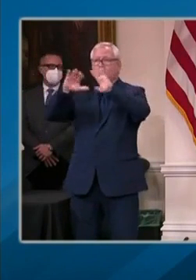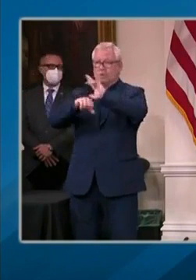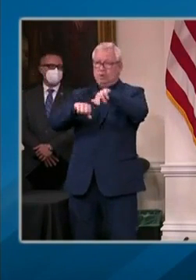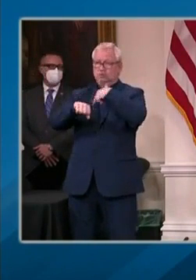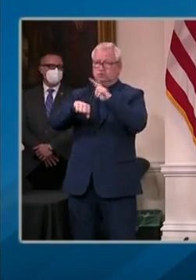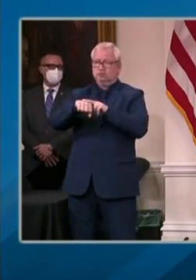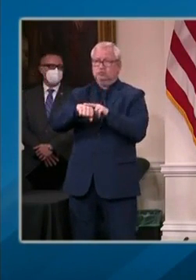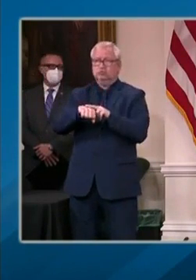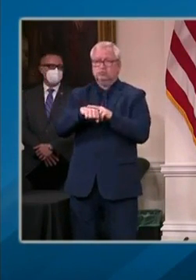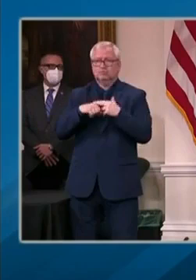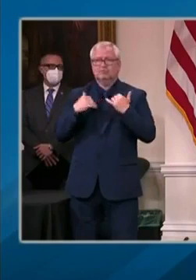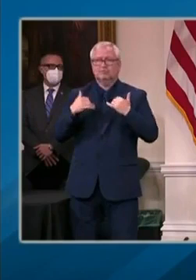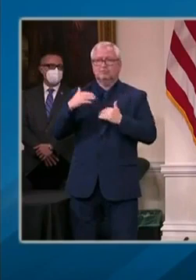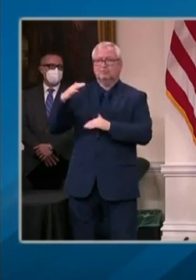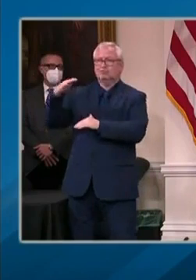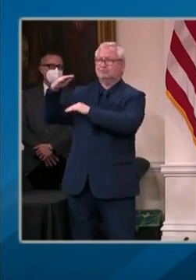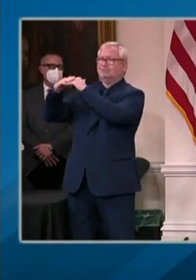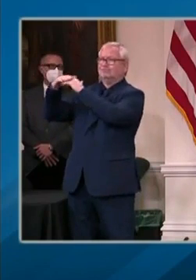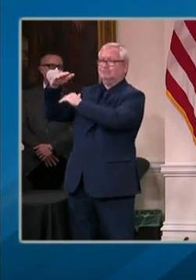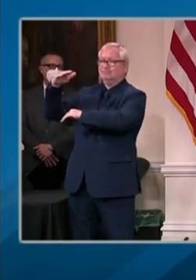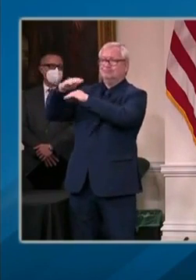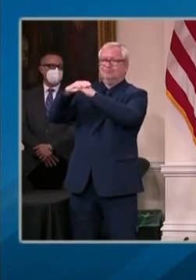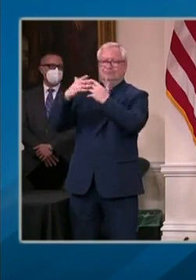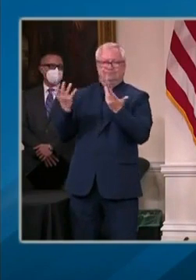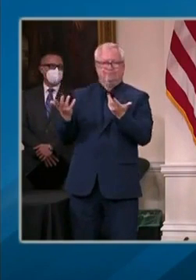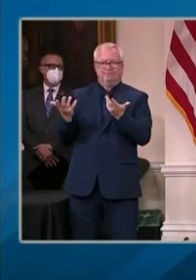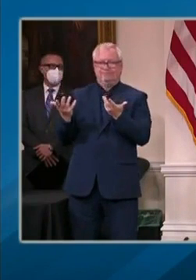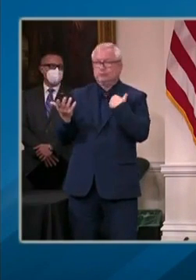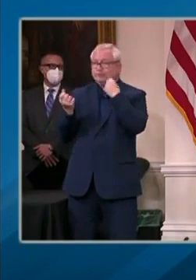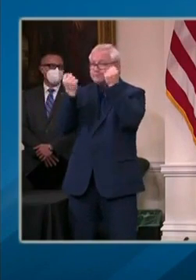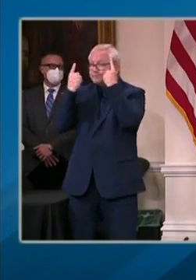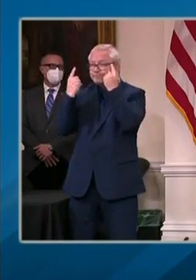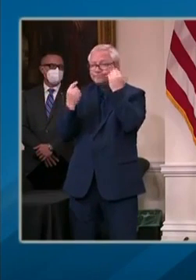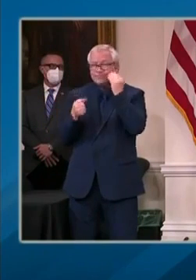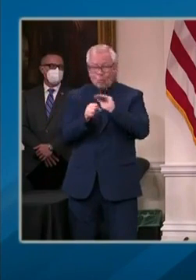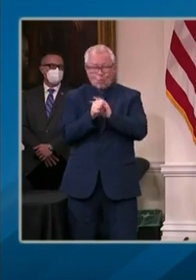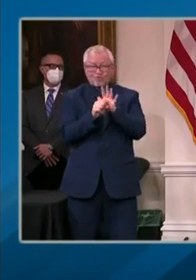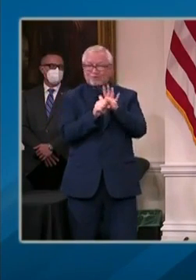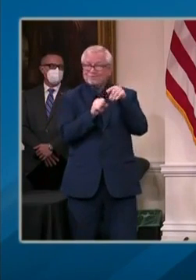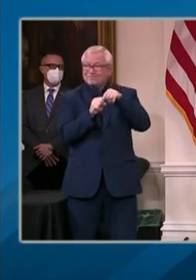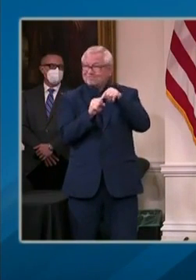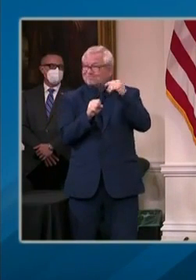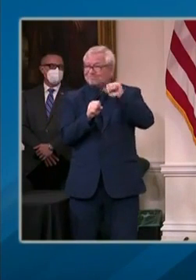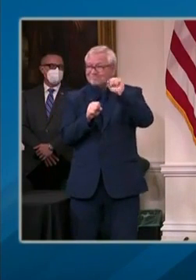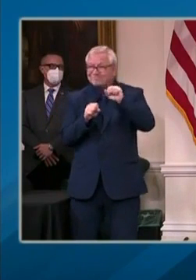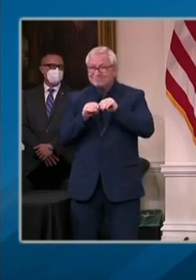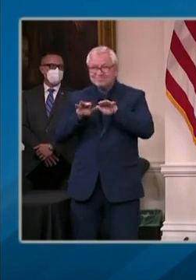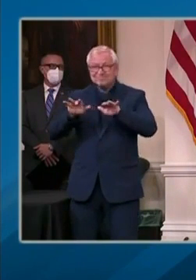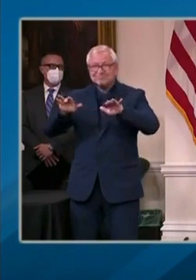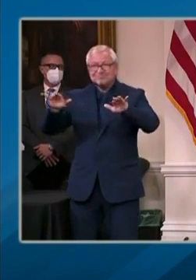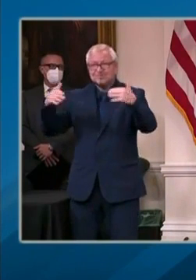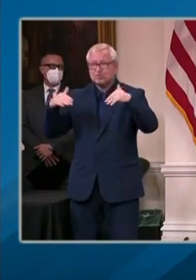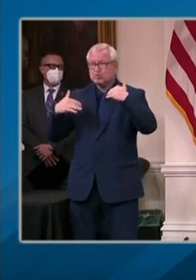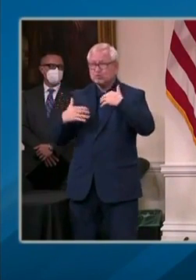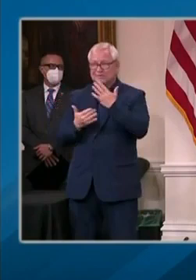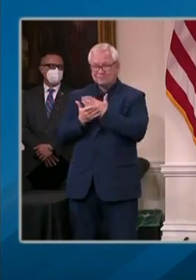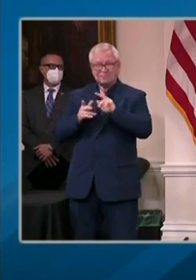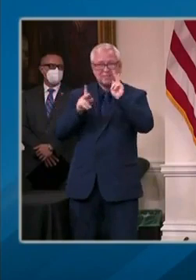AS MORE AND MORE HOSPITALS ACROSS THE NATION ARE REACHING THEIR CAPACIT LIMITS.